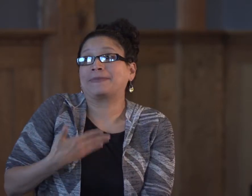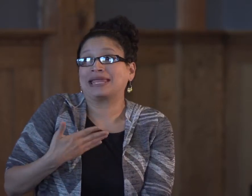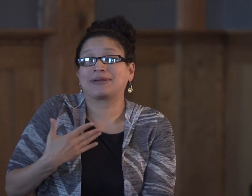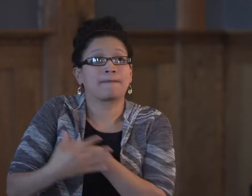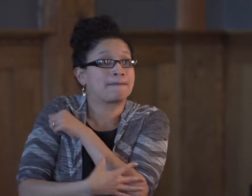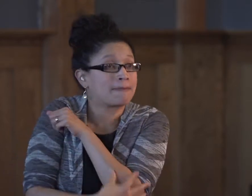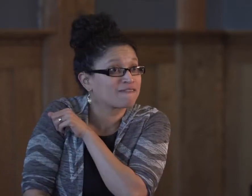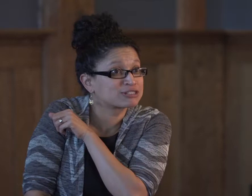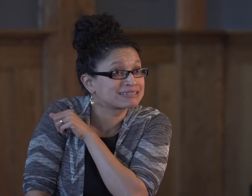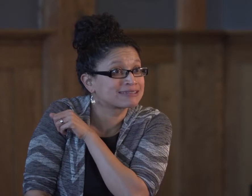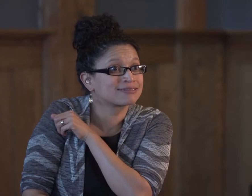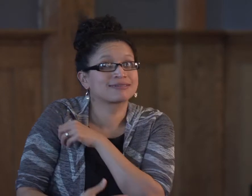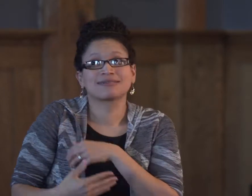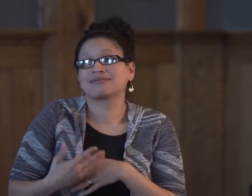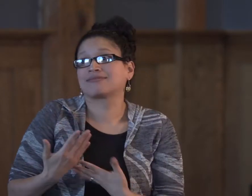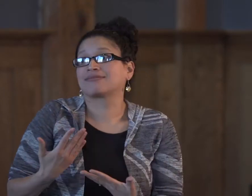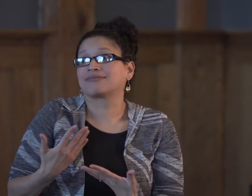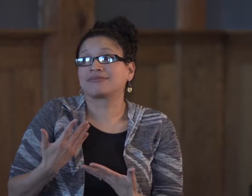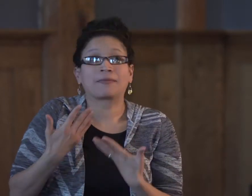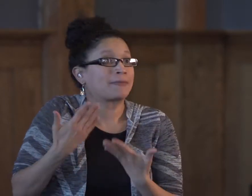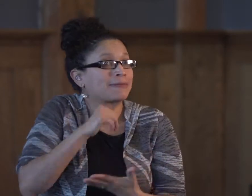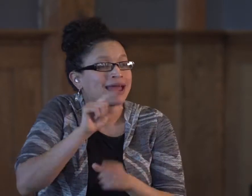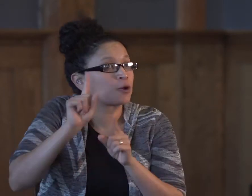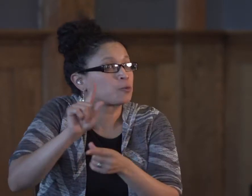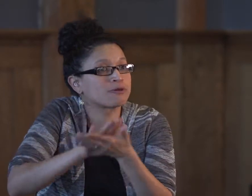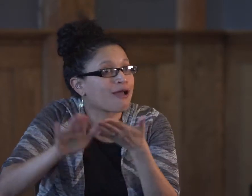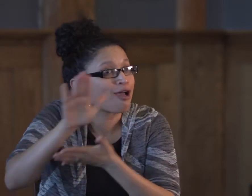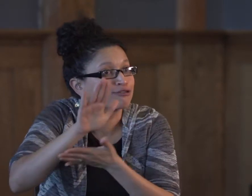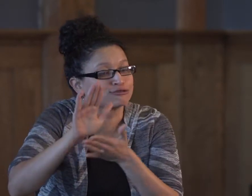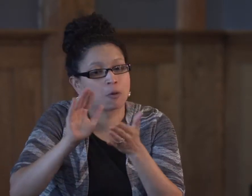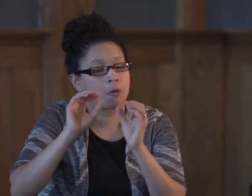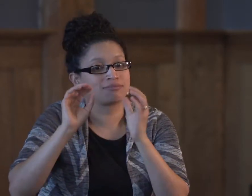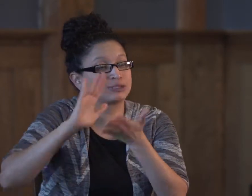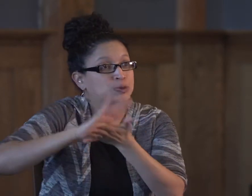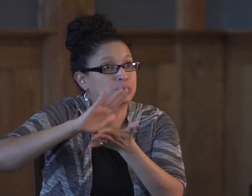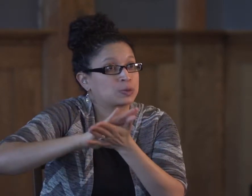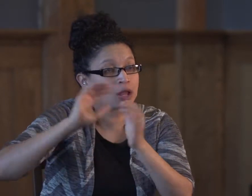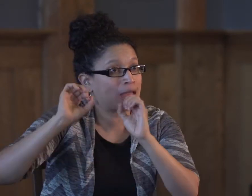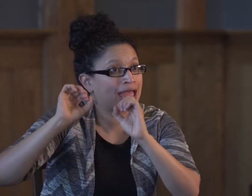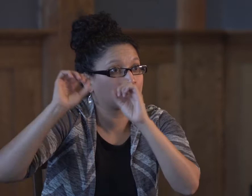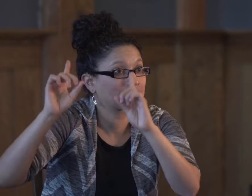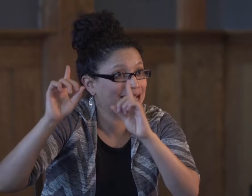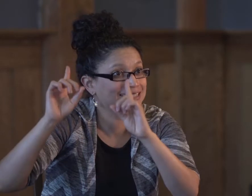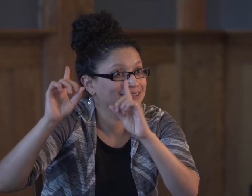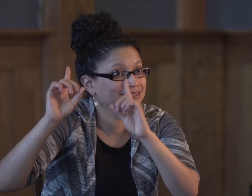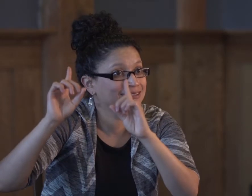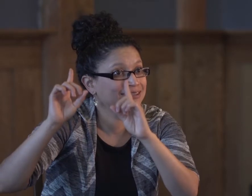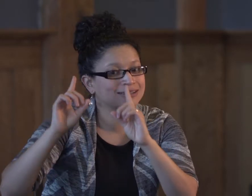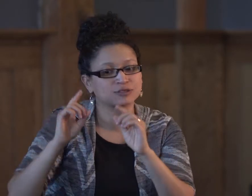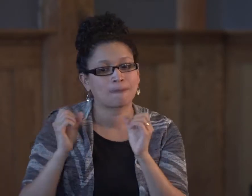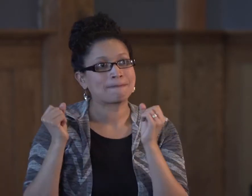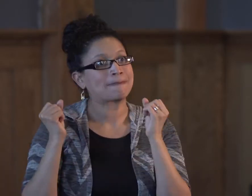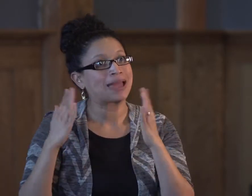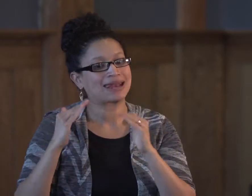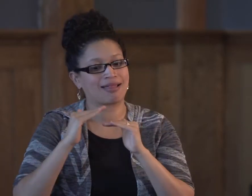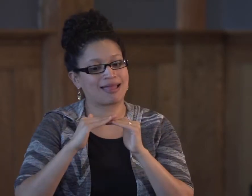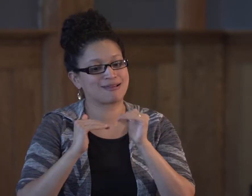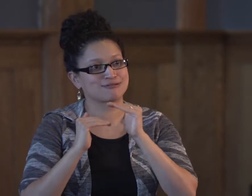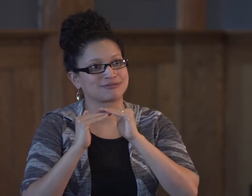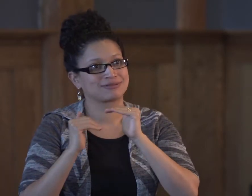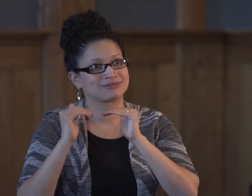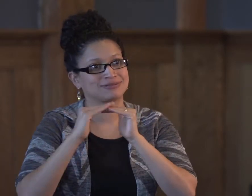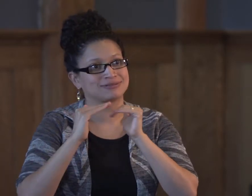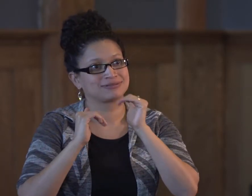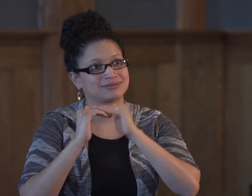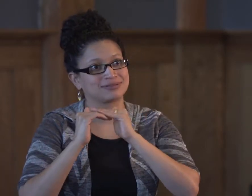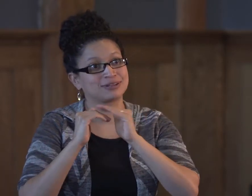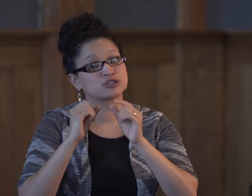may have an oral approach to using language, maybe a lesbian living in poverty, not college-educated.